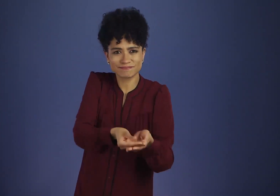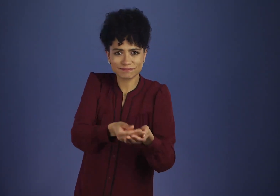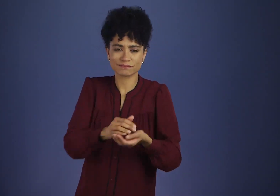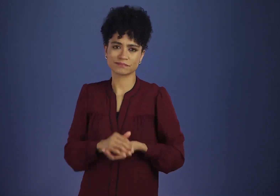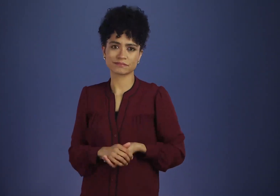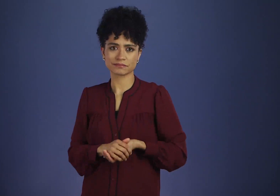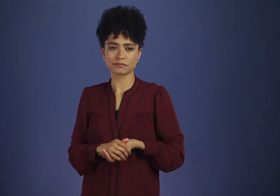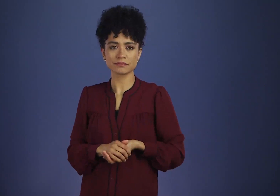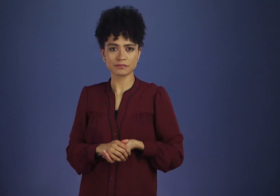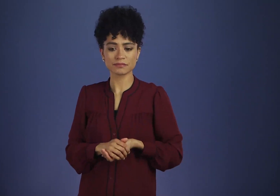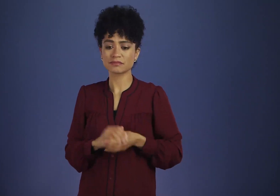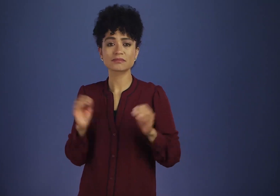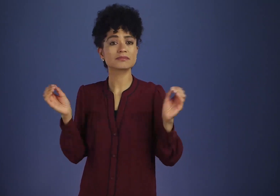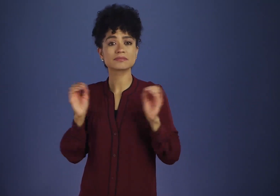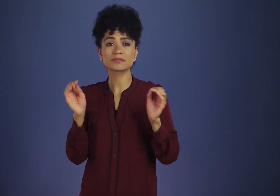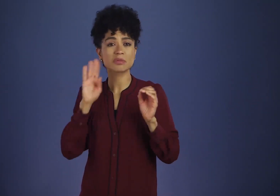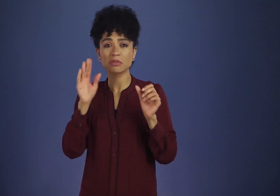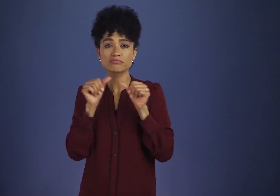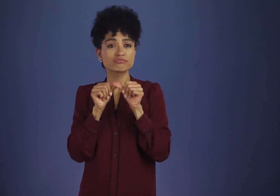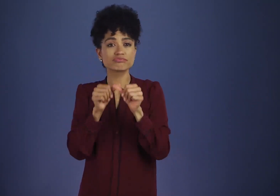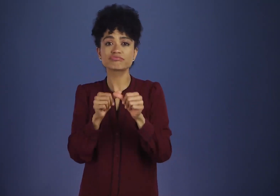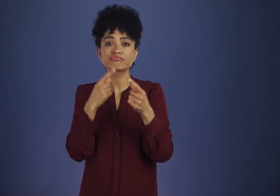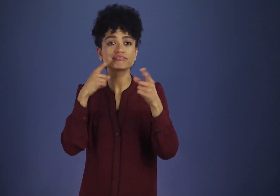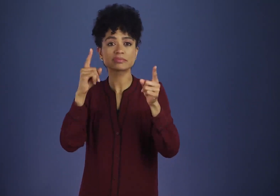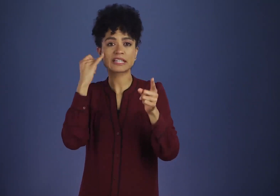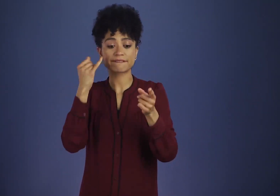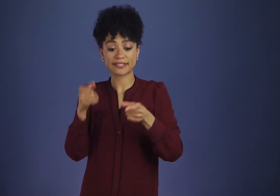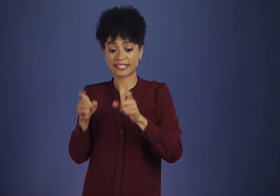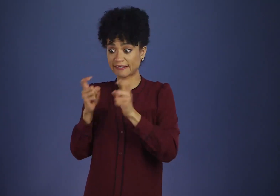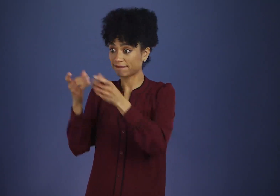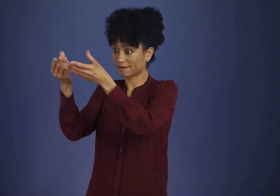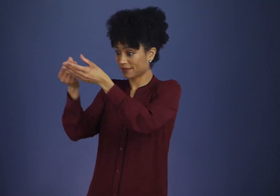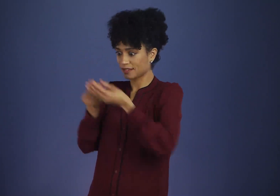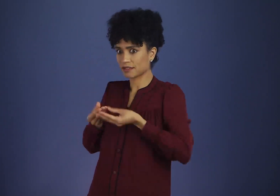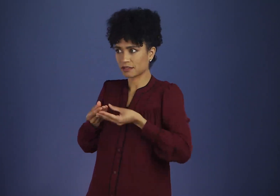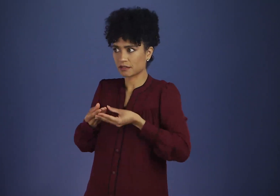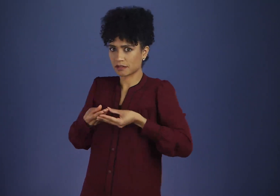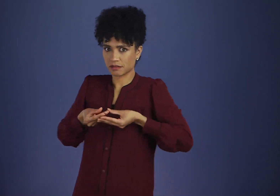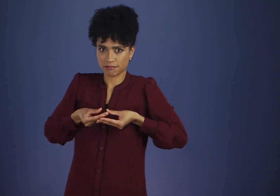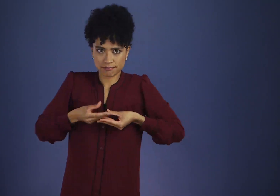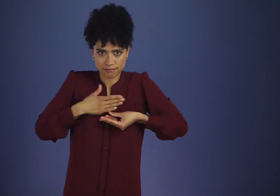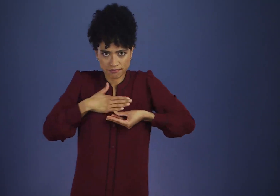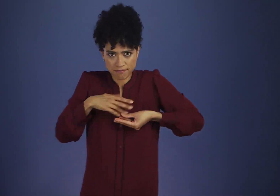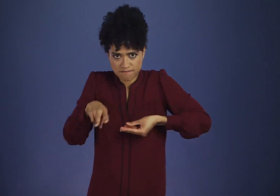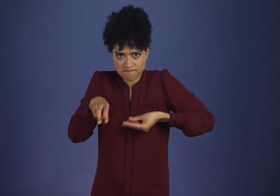Neither he nor anybody else can survive unless he carries the A.A. message.